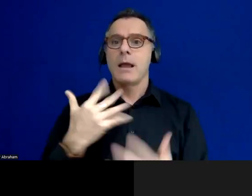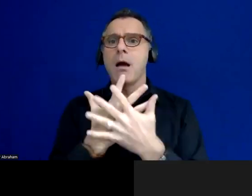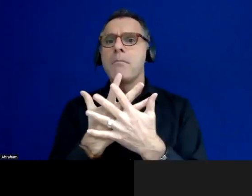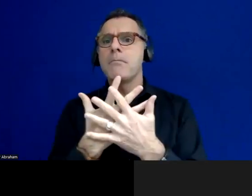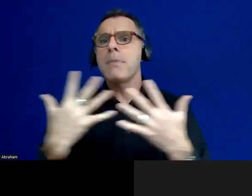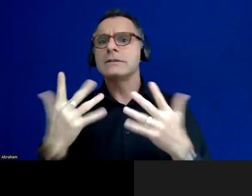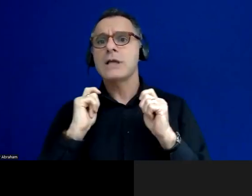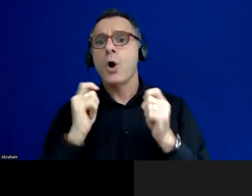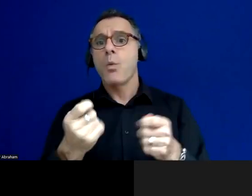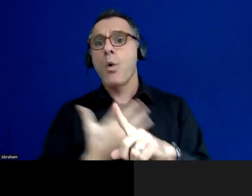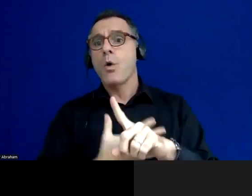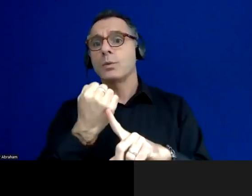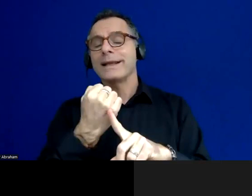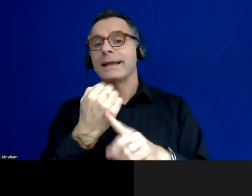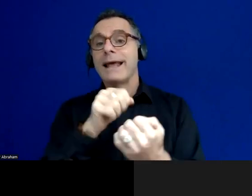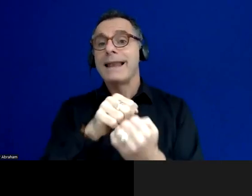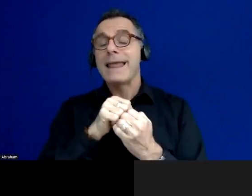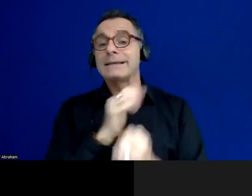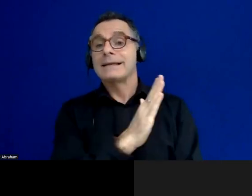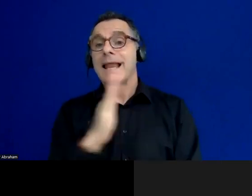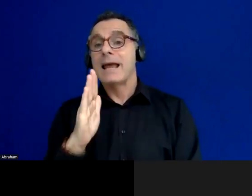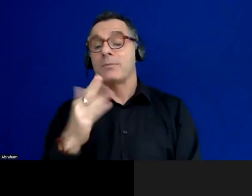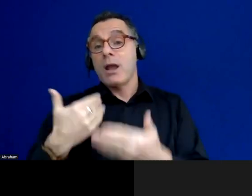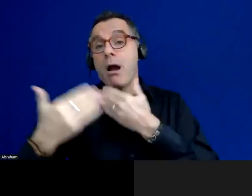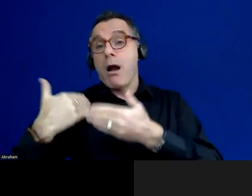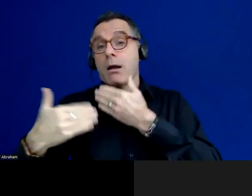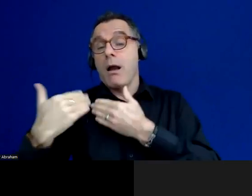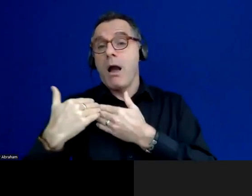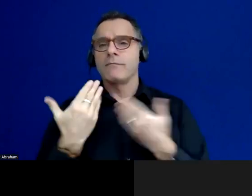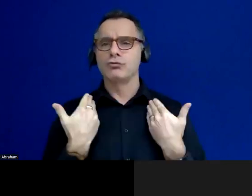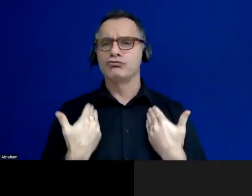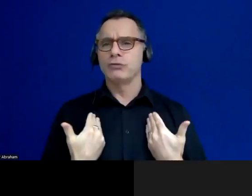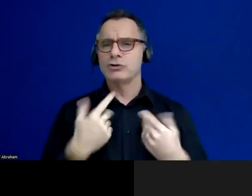museum lending library and archive. The library holds a rich and diverse collection of books,